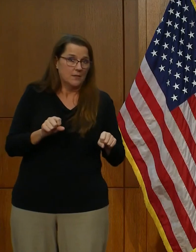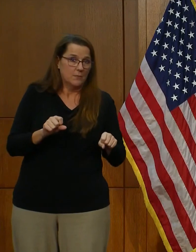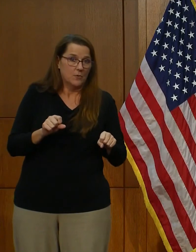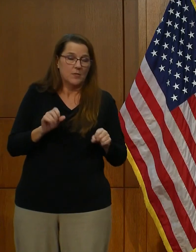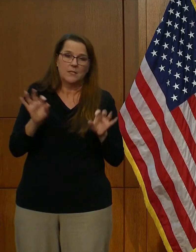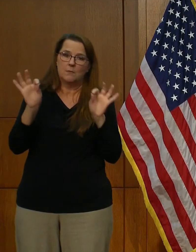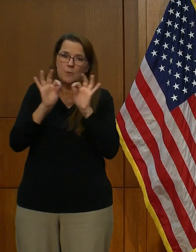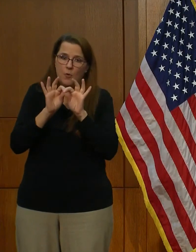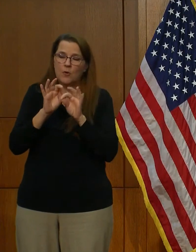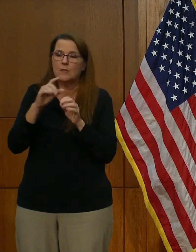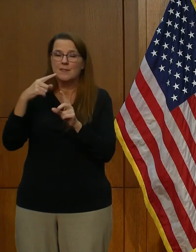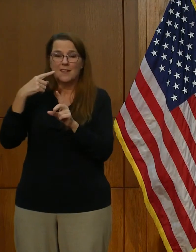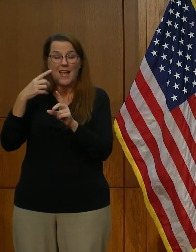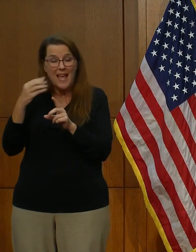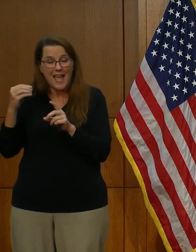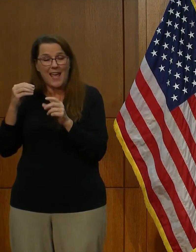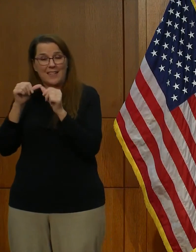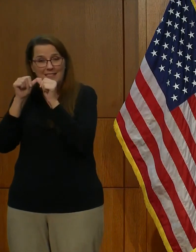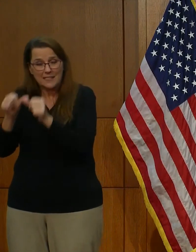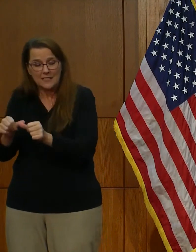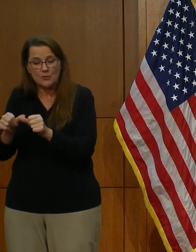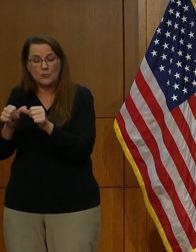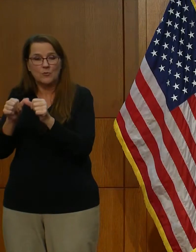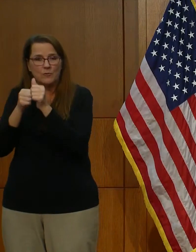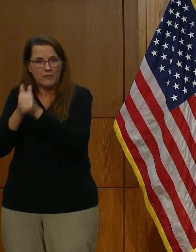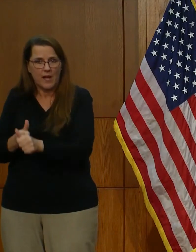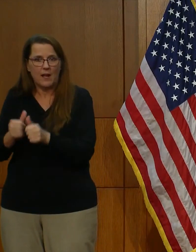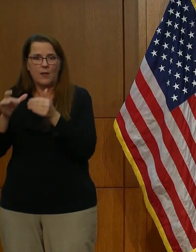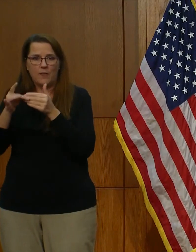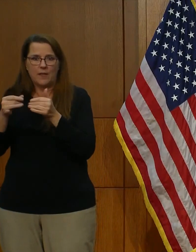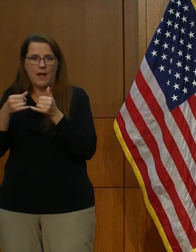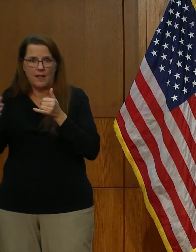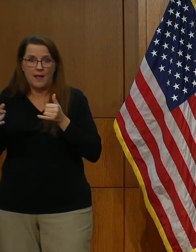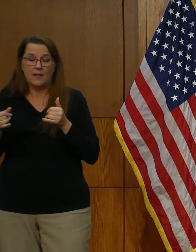YOU CAN. THAT'S VERY IMPORTANT AND ALSO CONTINUE TO FOLLOW THE